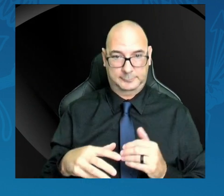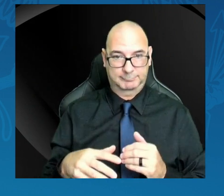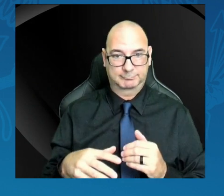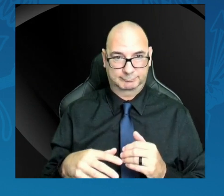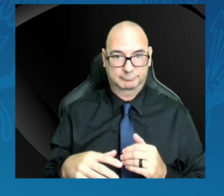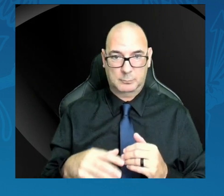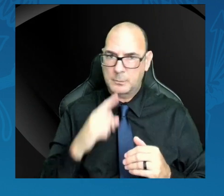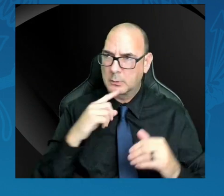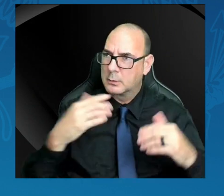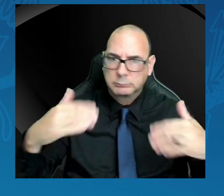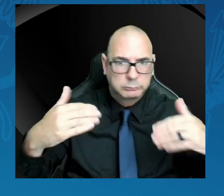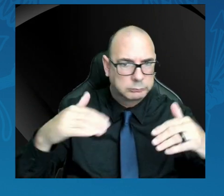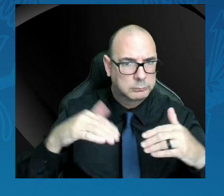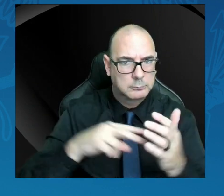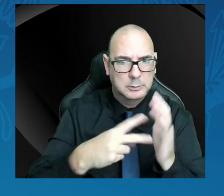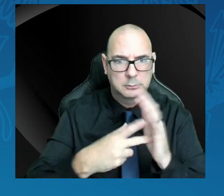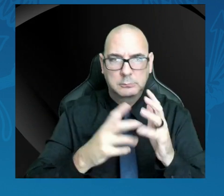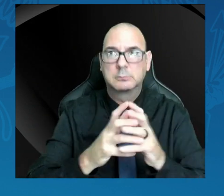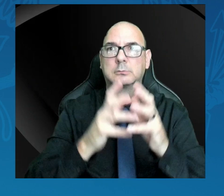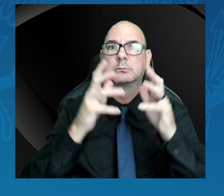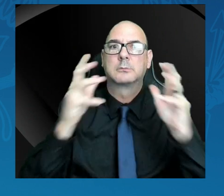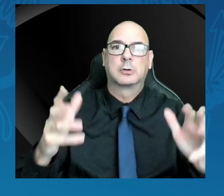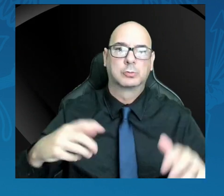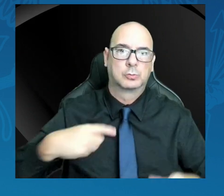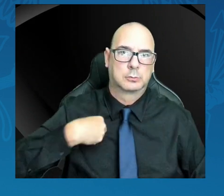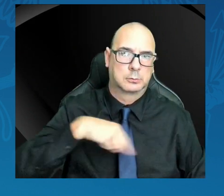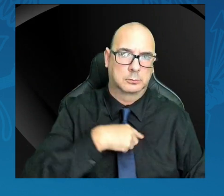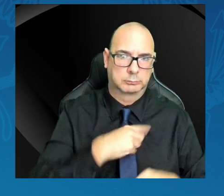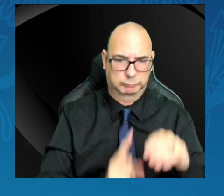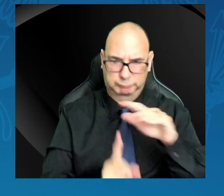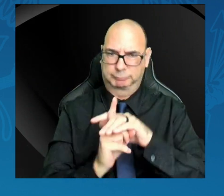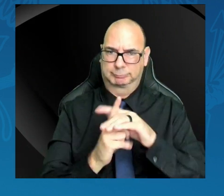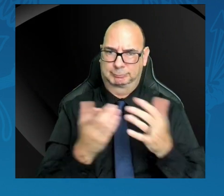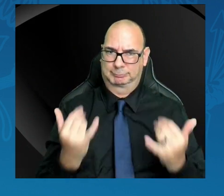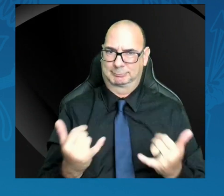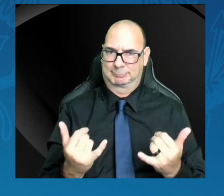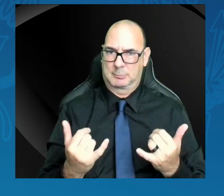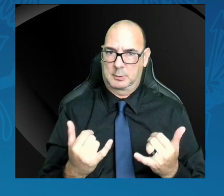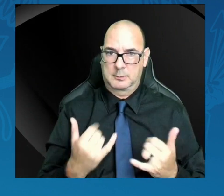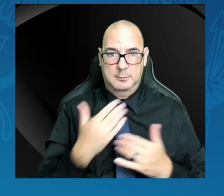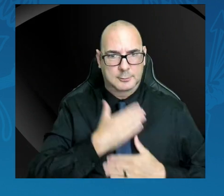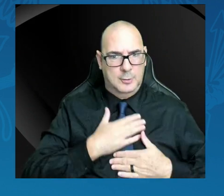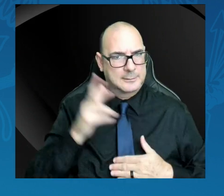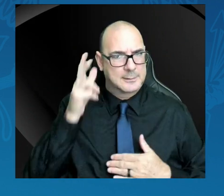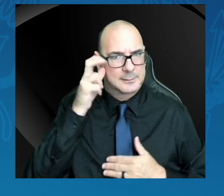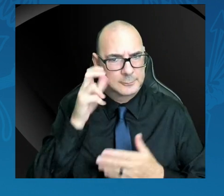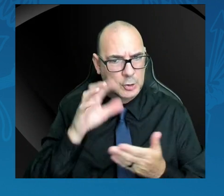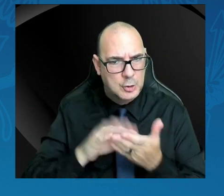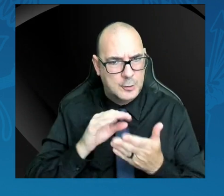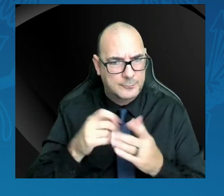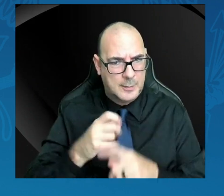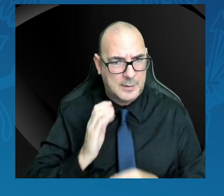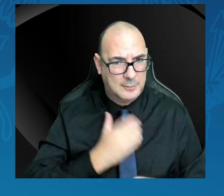you both came here today and are willing to listen and learn from all of us young leaders. I will now turn things over to the Vice president